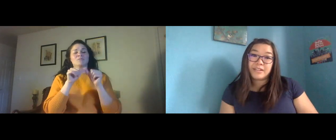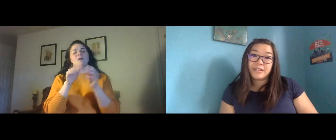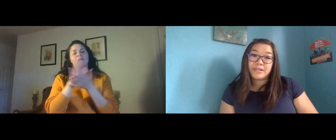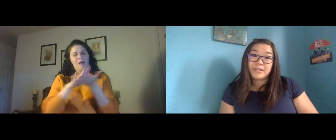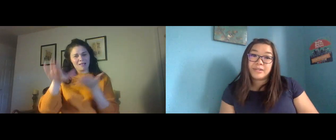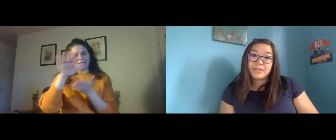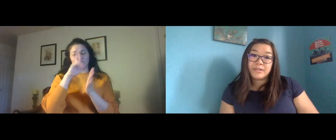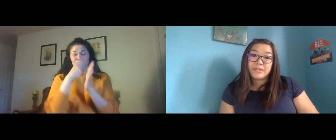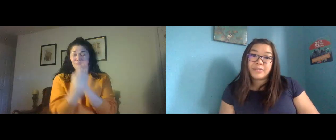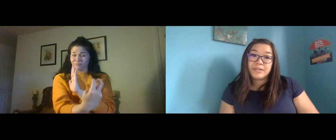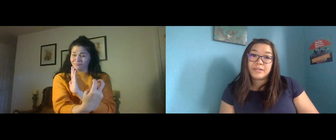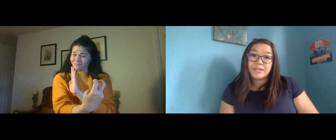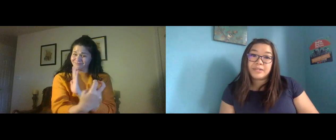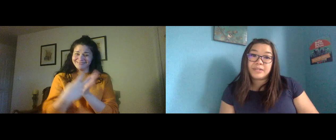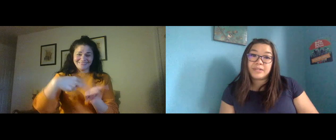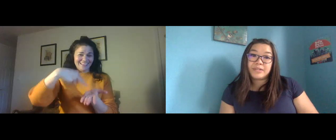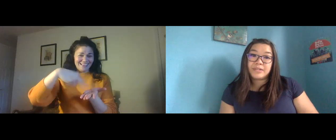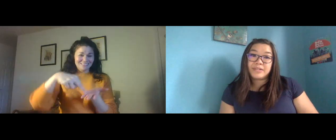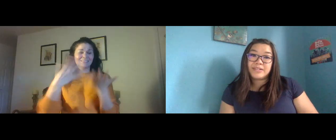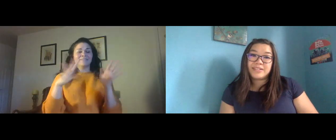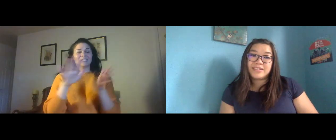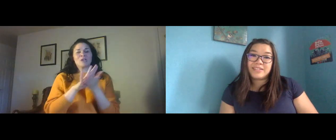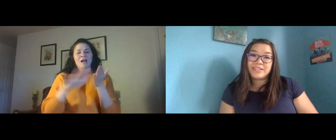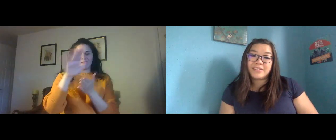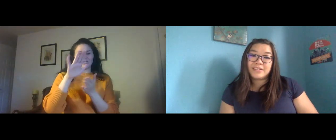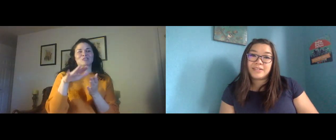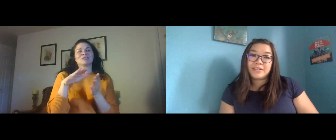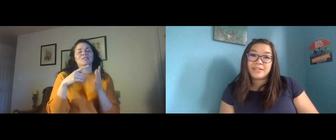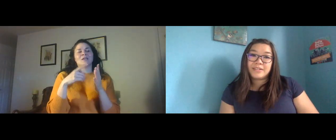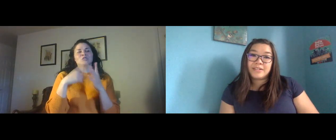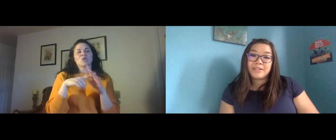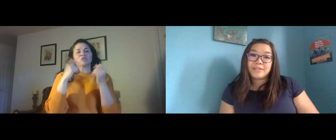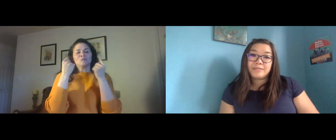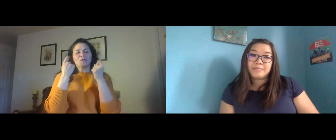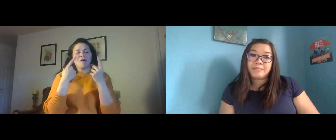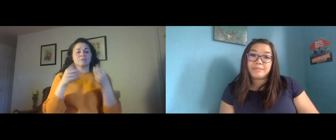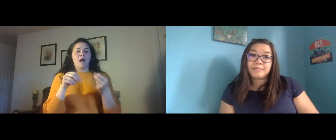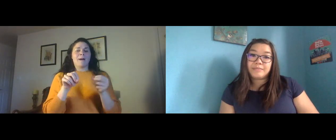After graduation, I started understanding the opportunities one has to seek to maintain dancing skills